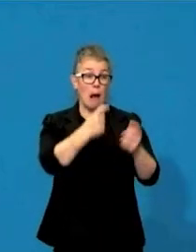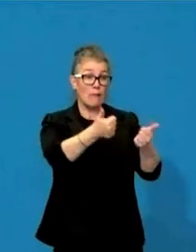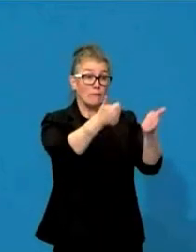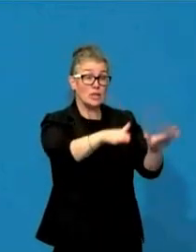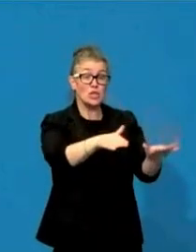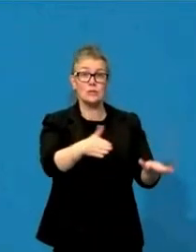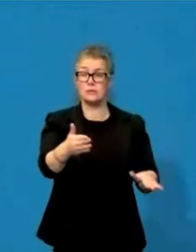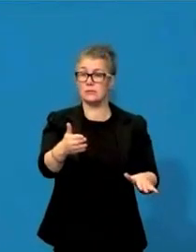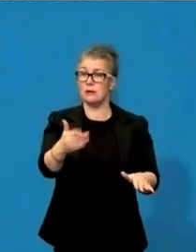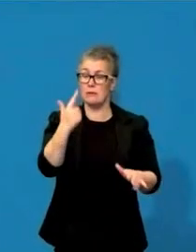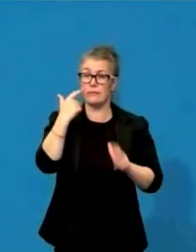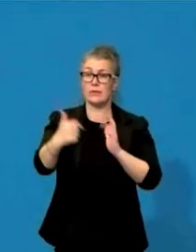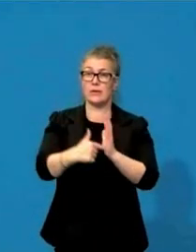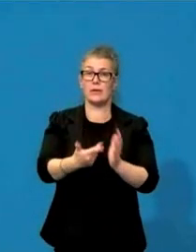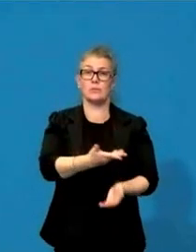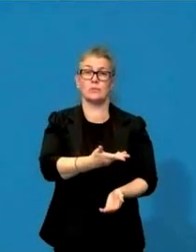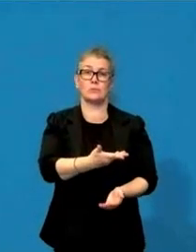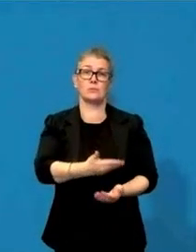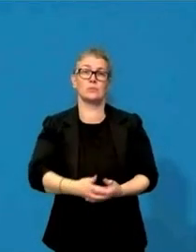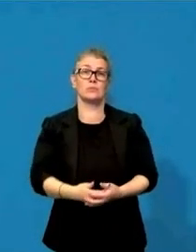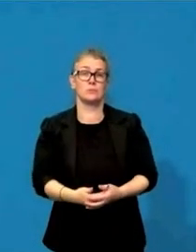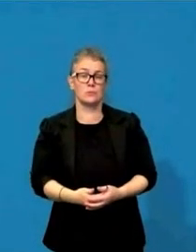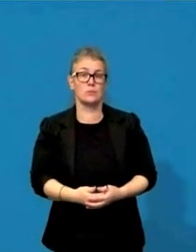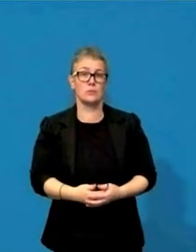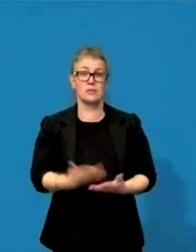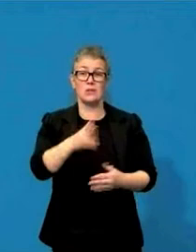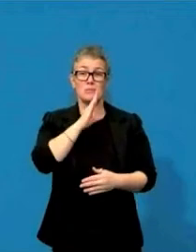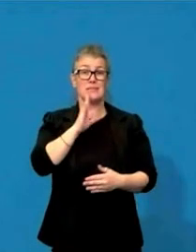finished that it occurred. So, we missed out, that opportunity.